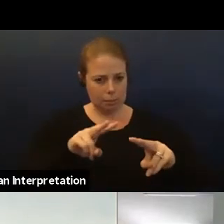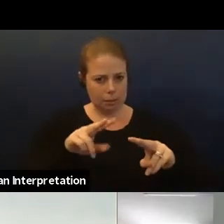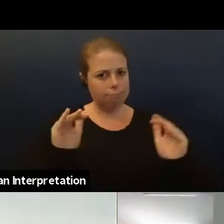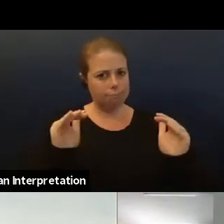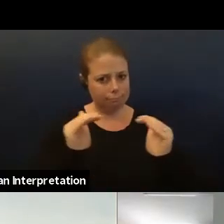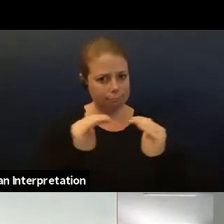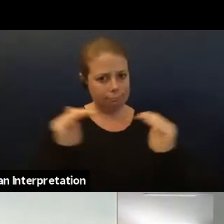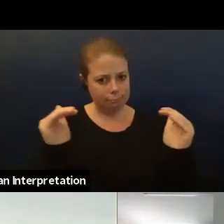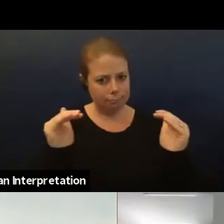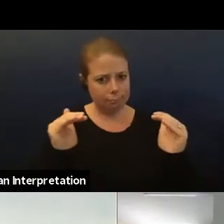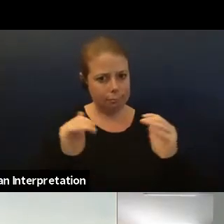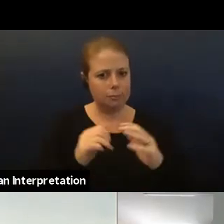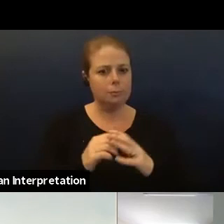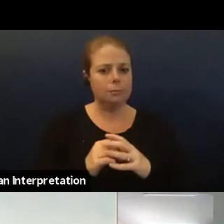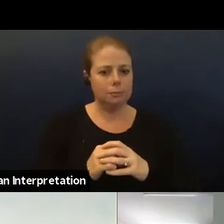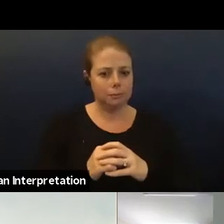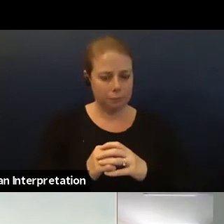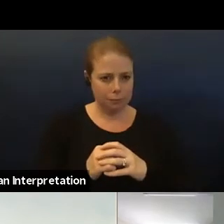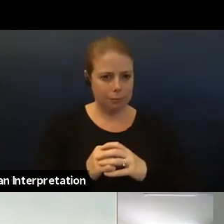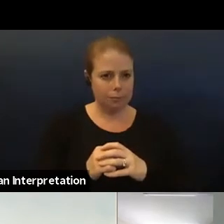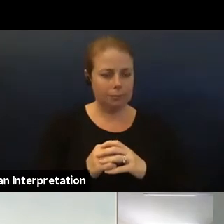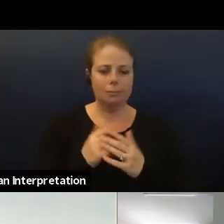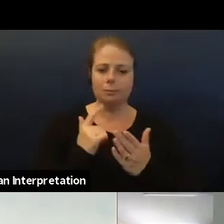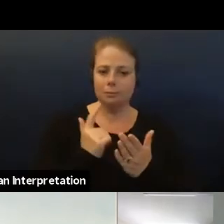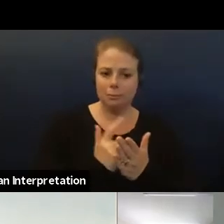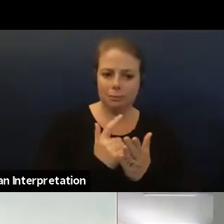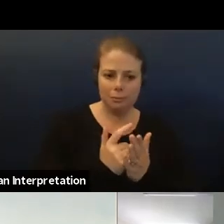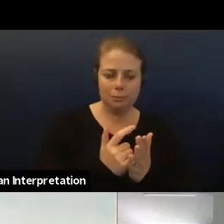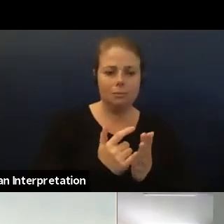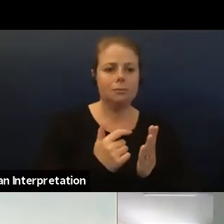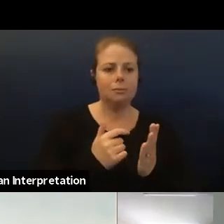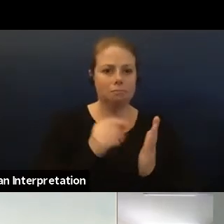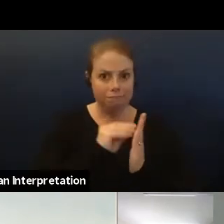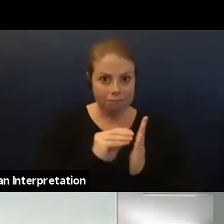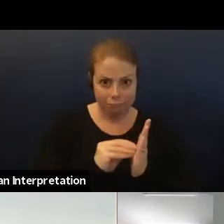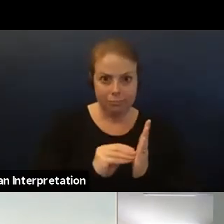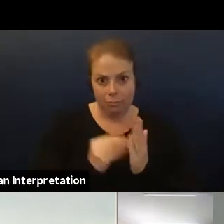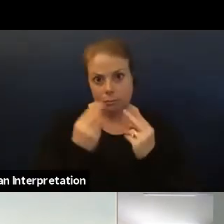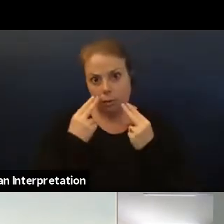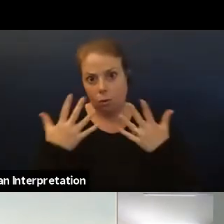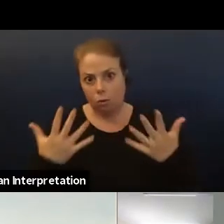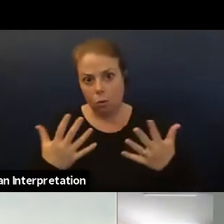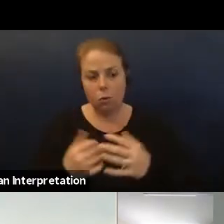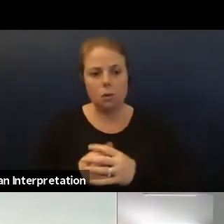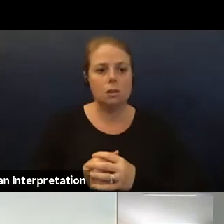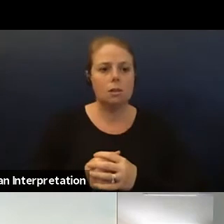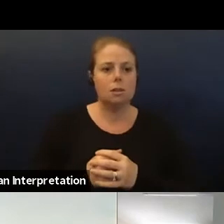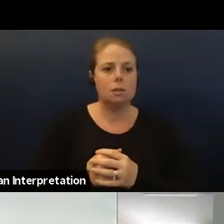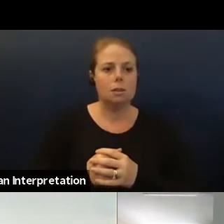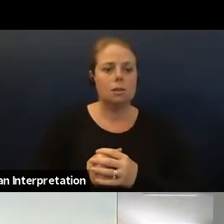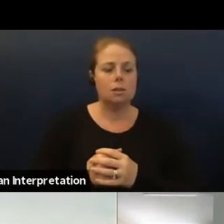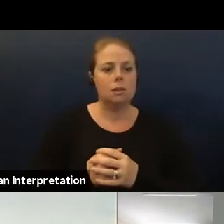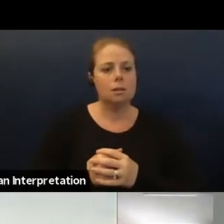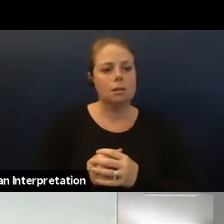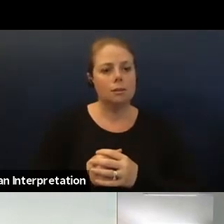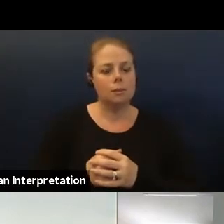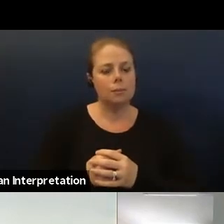Lots of notes of course, you gain more experience and knowledge as you the more you